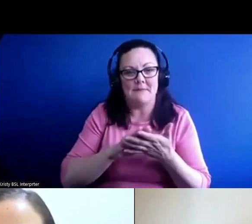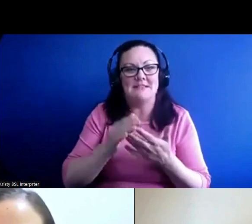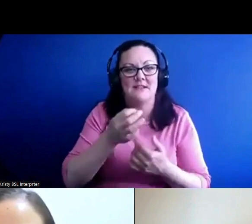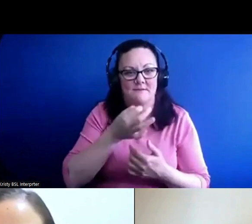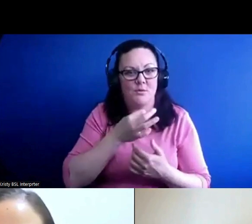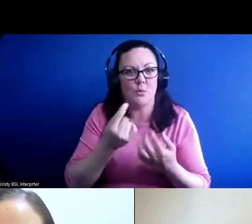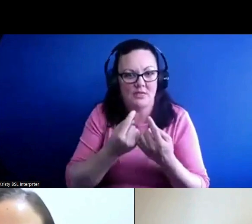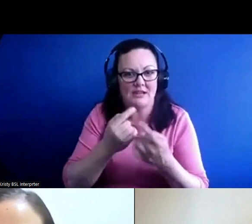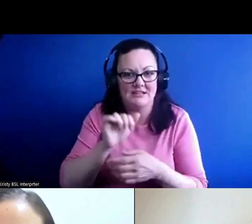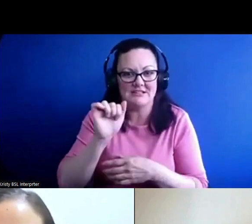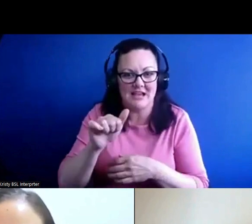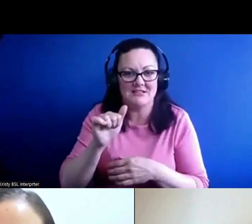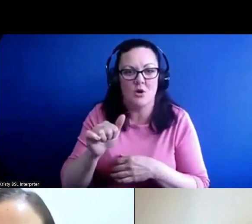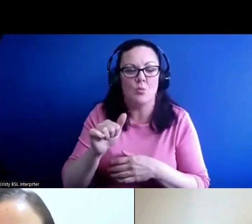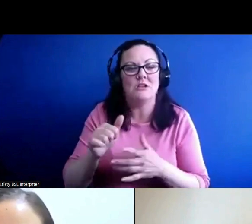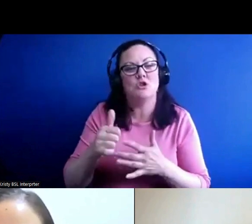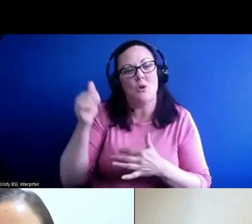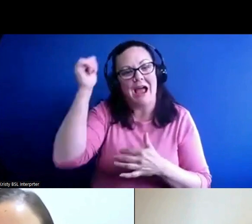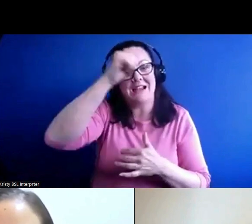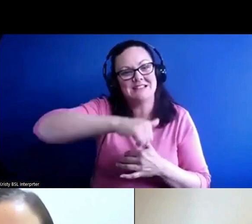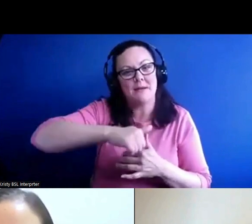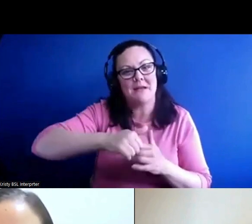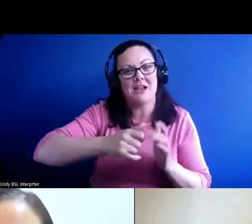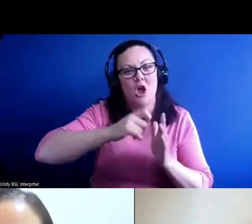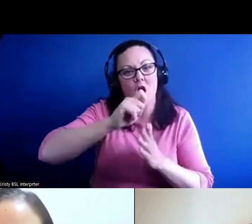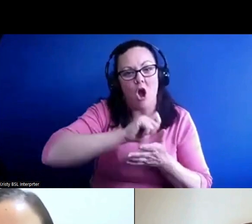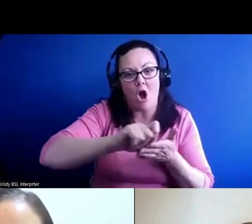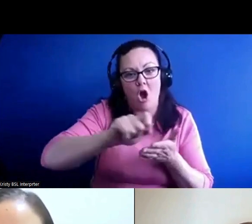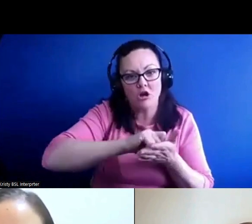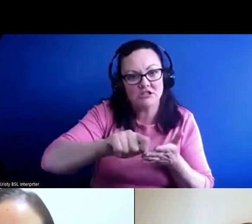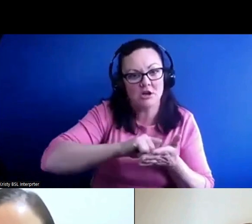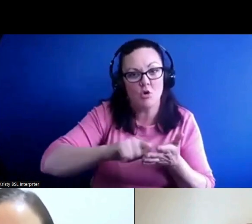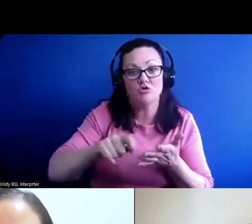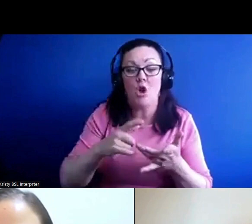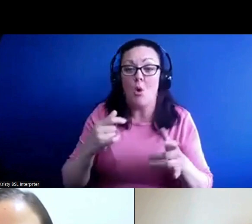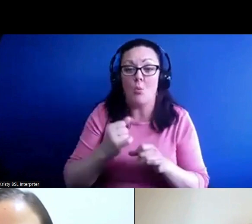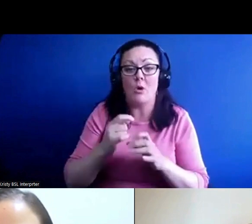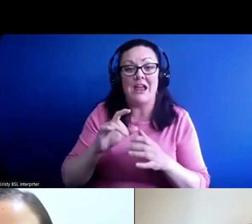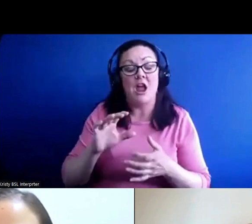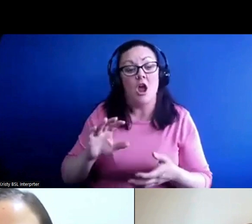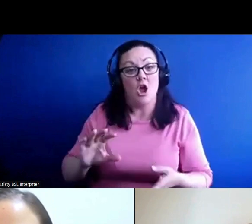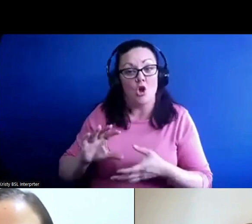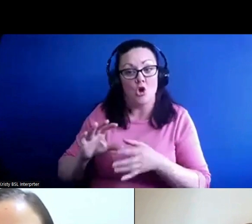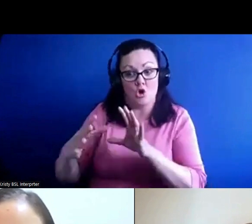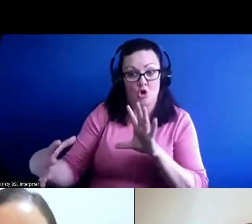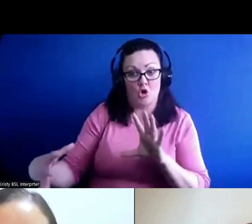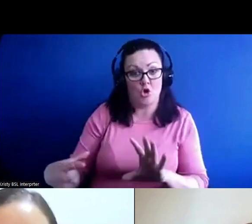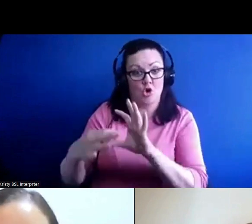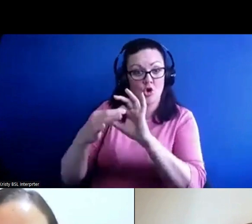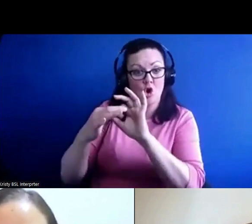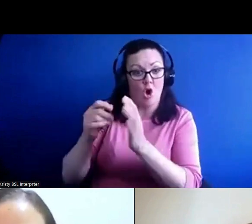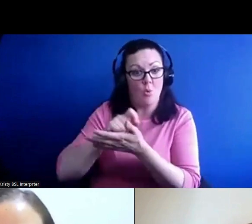academic articles. We coauthor many of those. Recently Nancy we did a coauthorship with a community